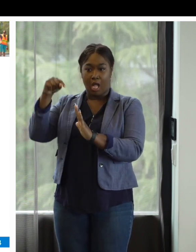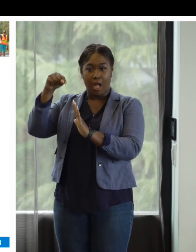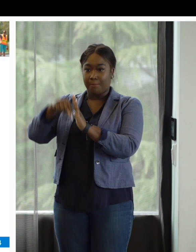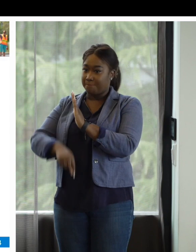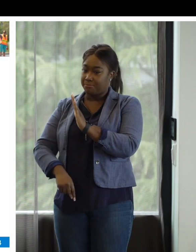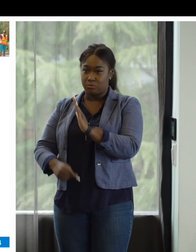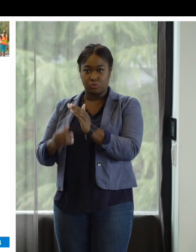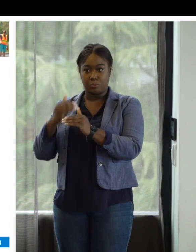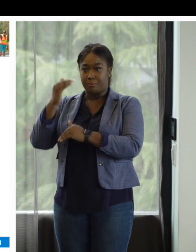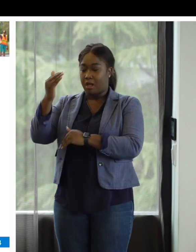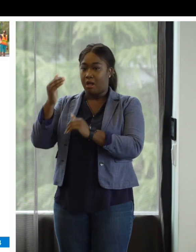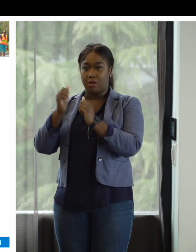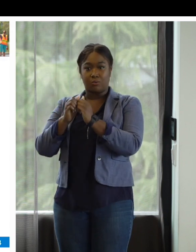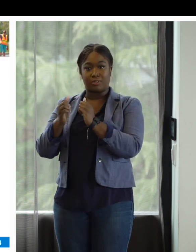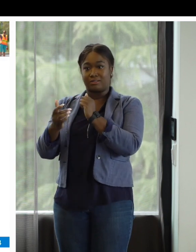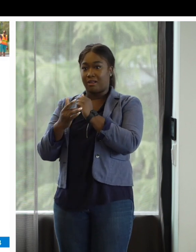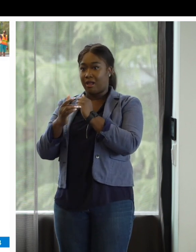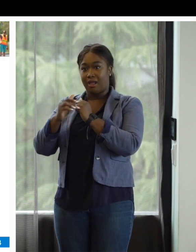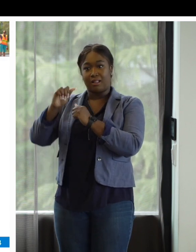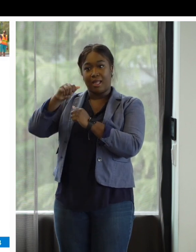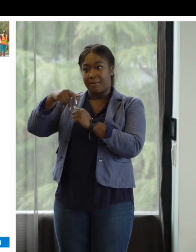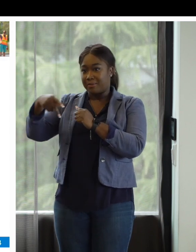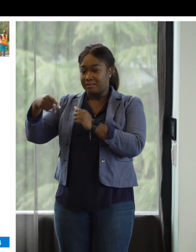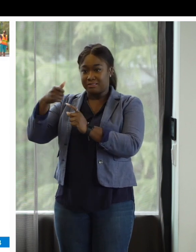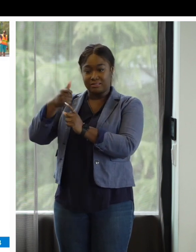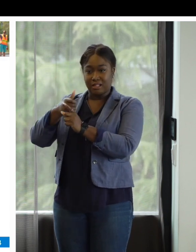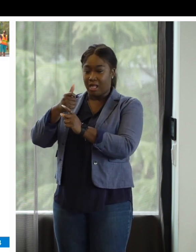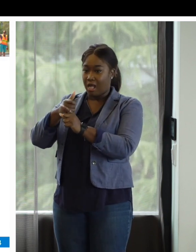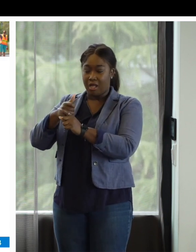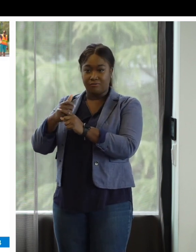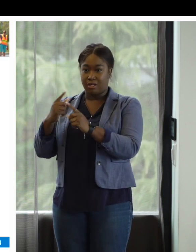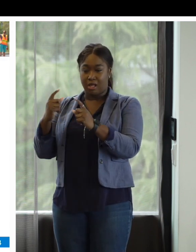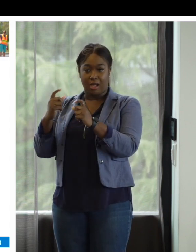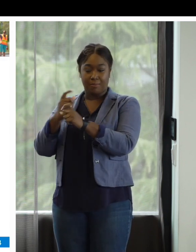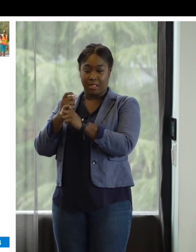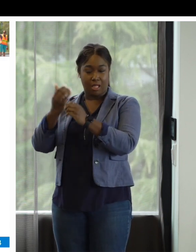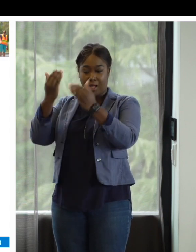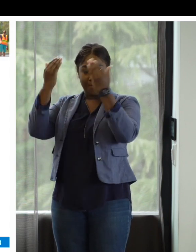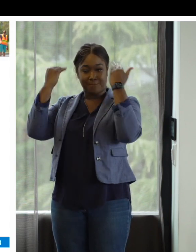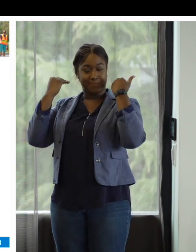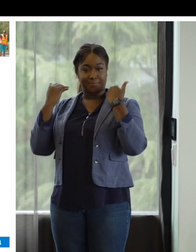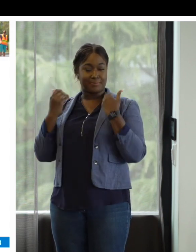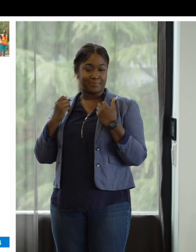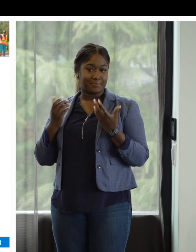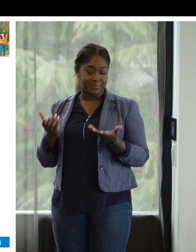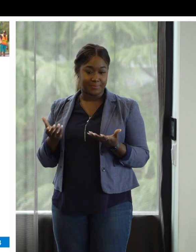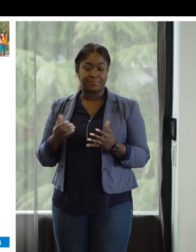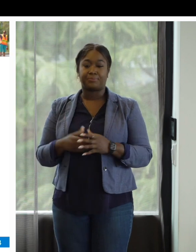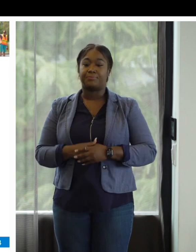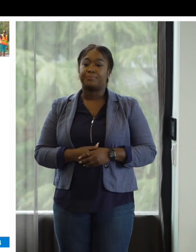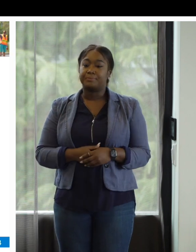technology and application and the -- intellectual